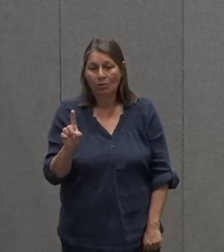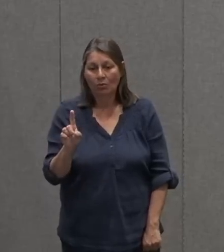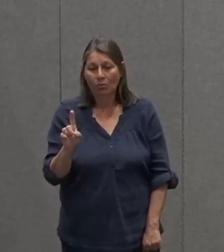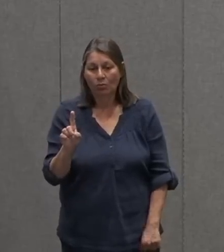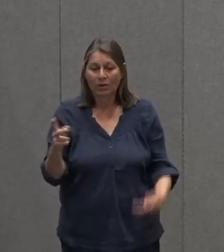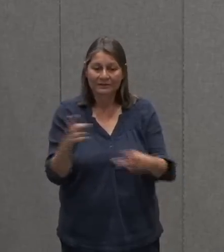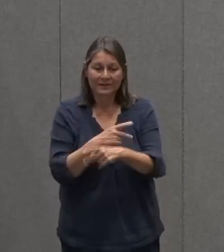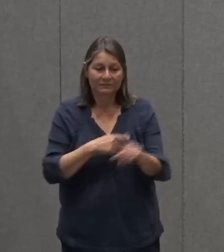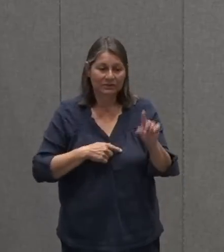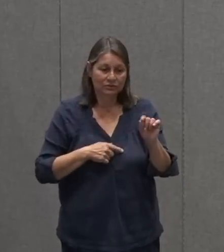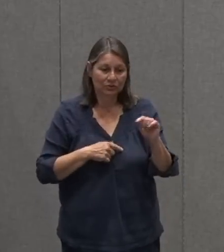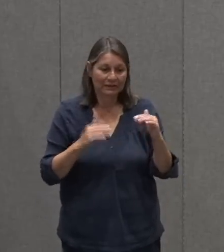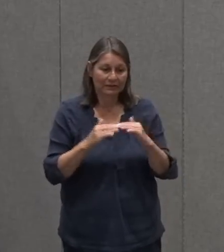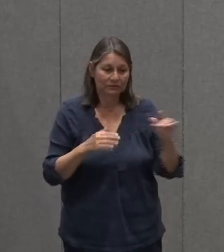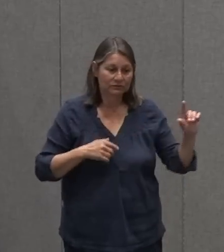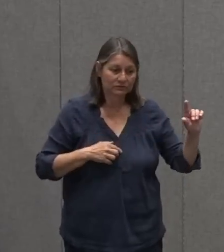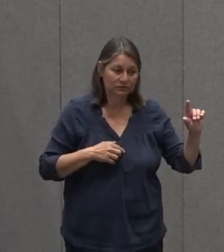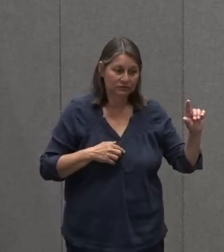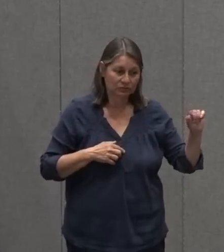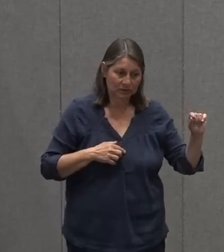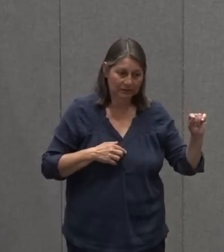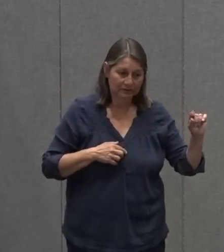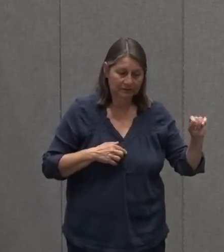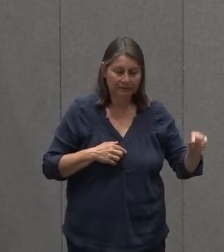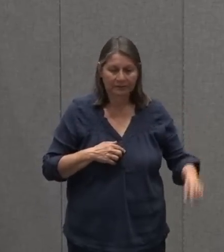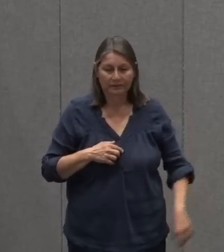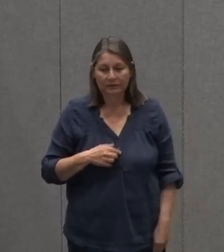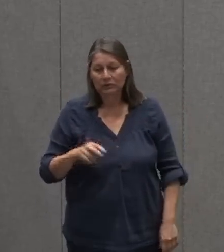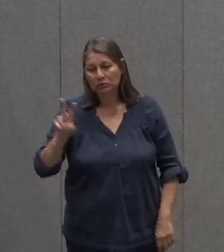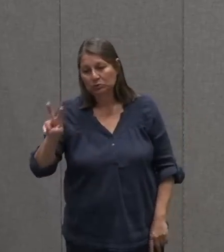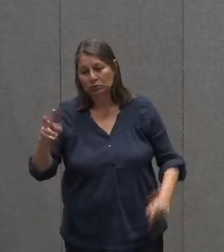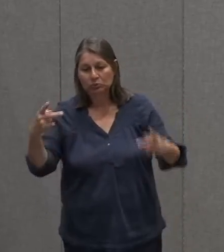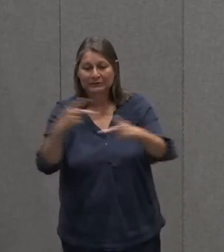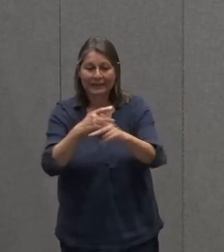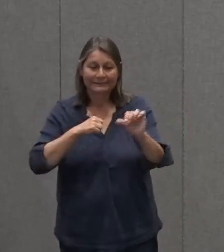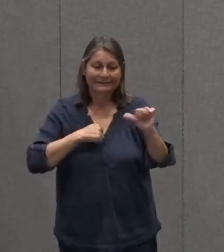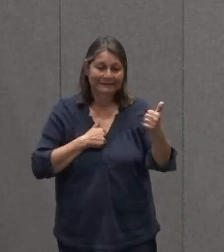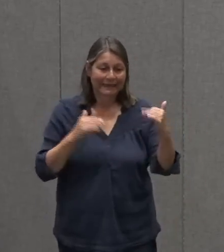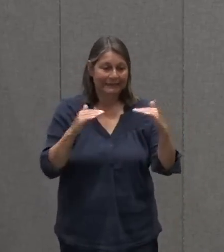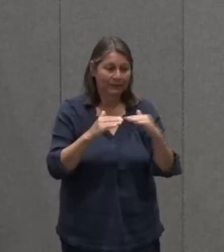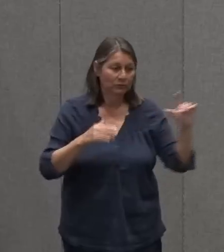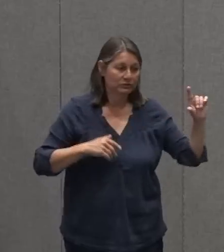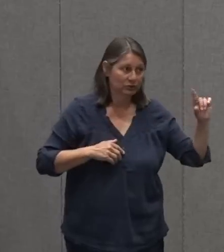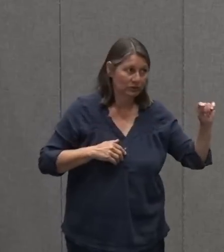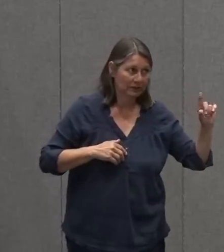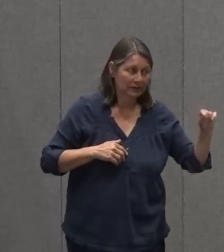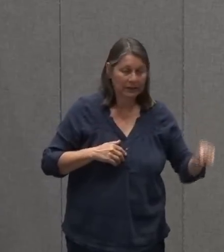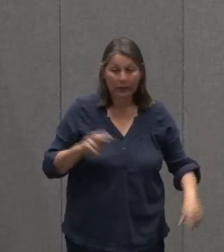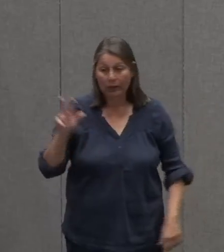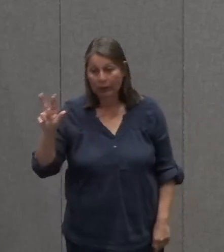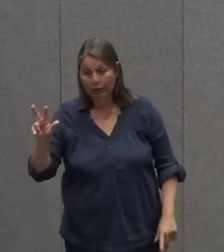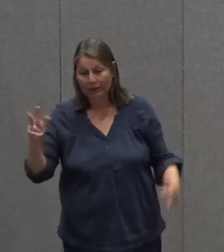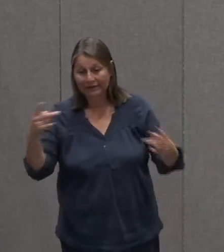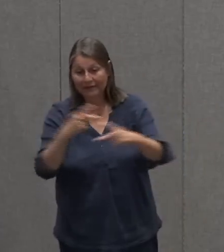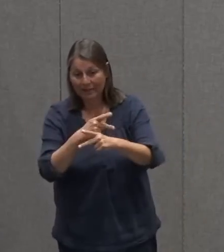Yep, I can get to two times 10 to get to 20. Did you go by three, can three go into 20?